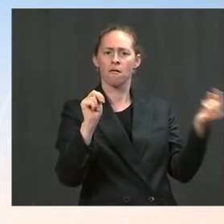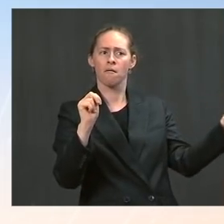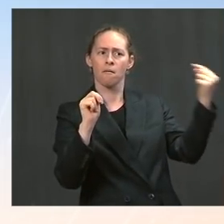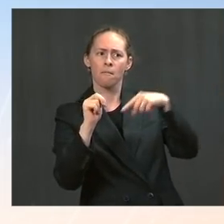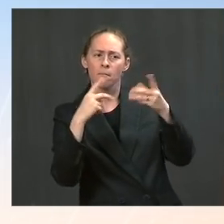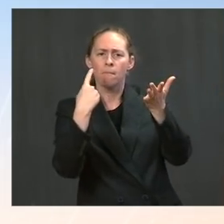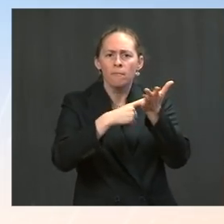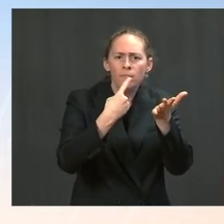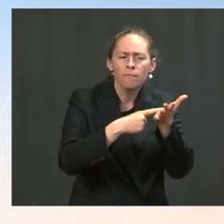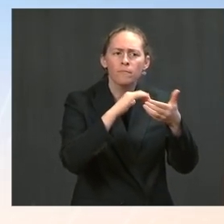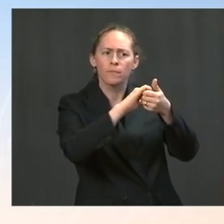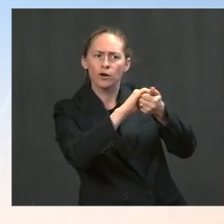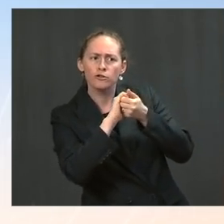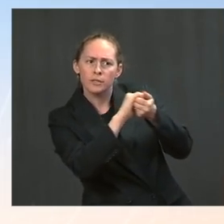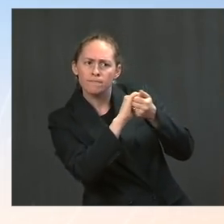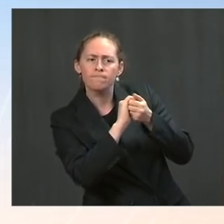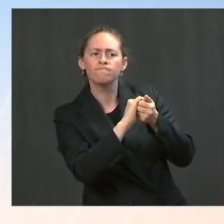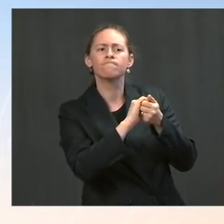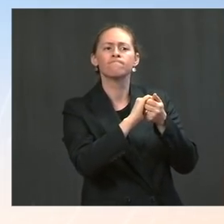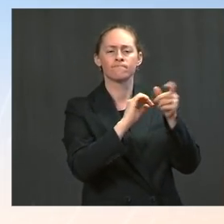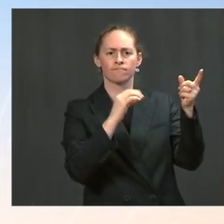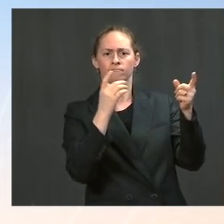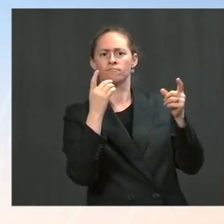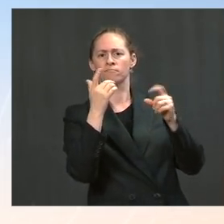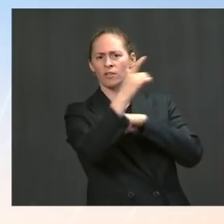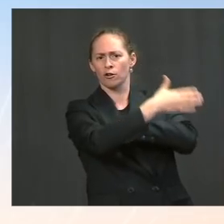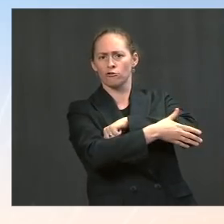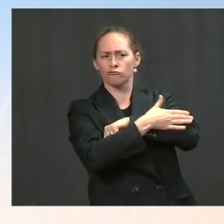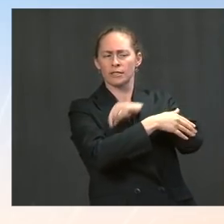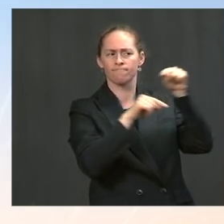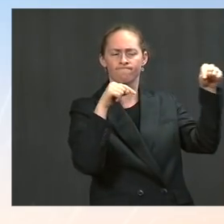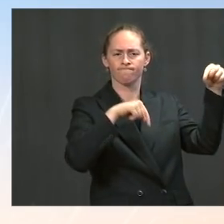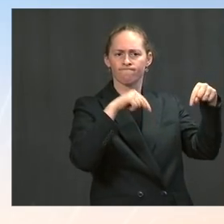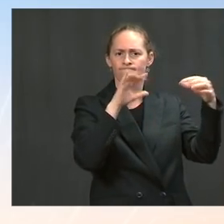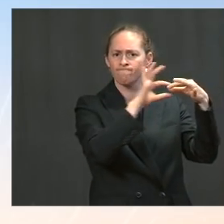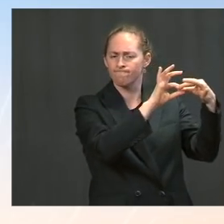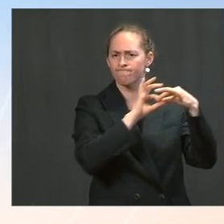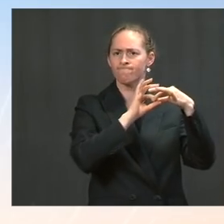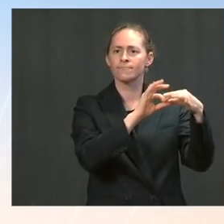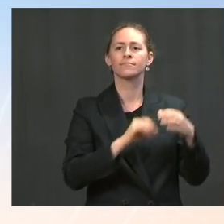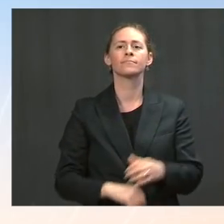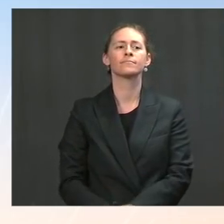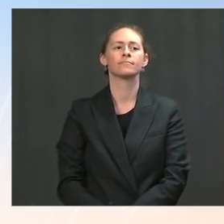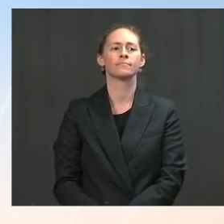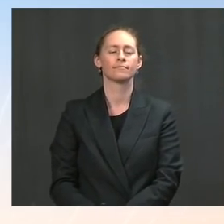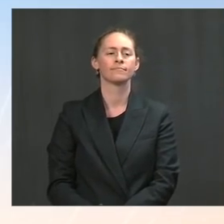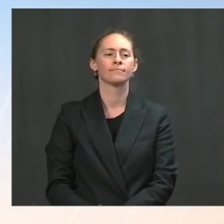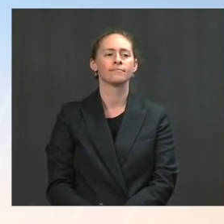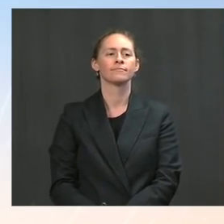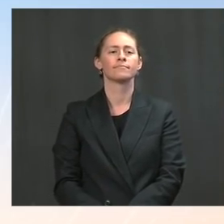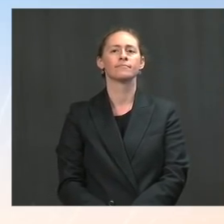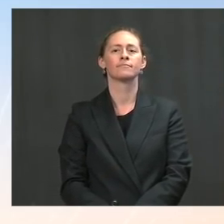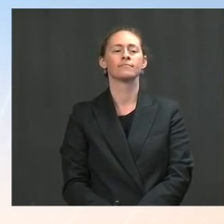a key security partner and ally of the United States. It will be an opportunity to discuss the many challenges facing the Middle East